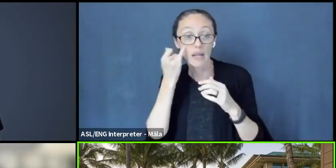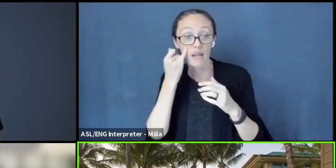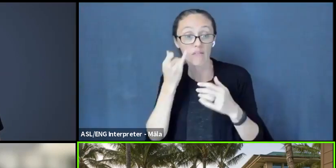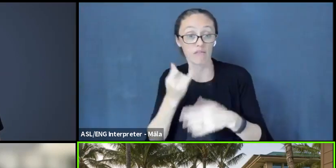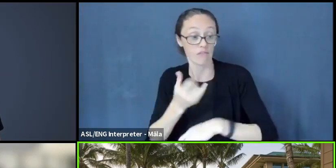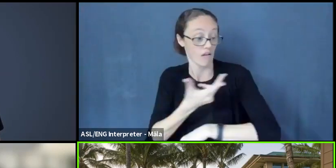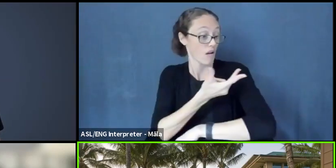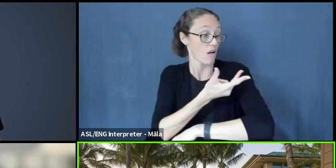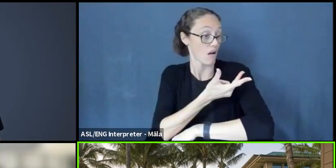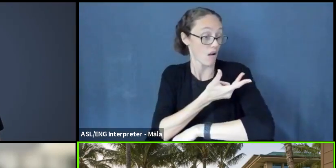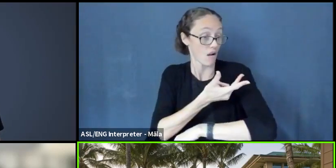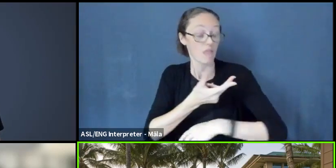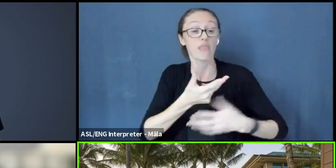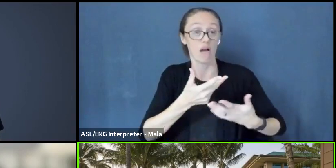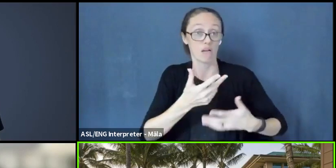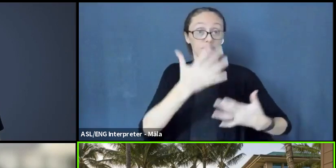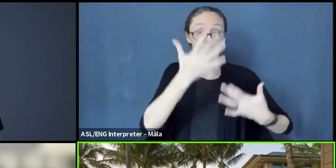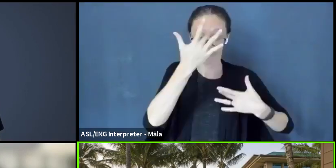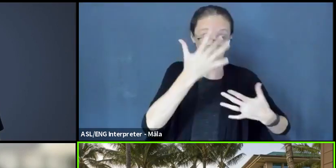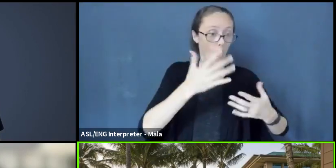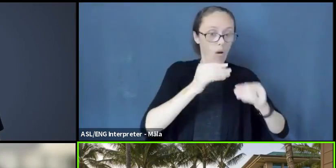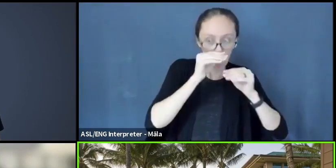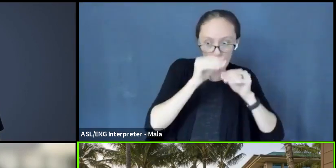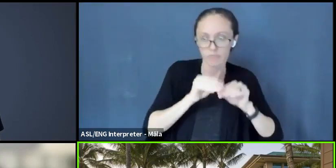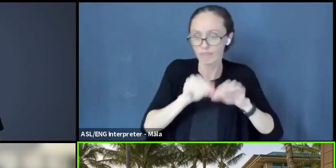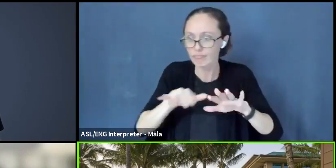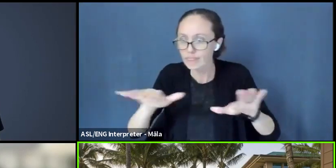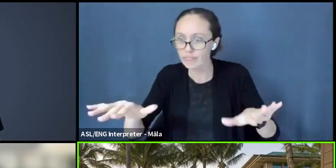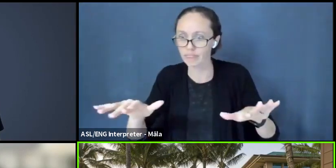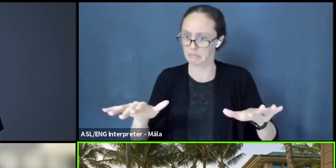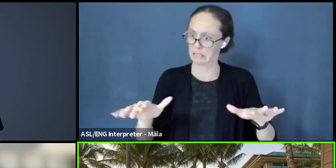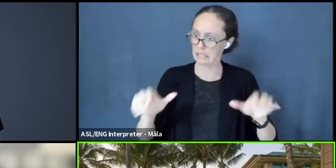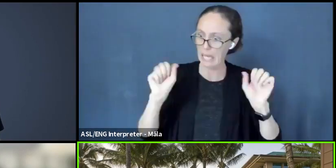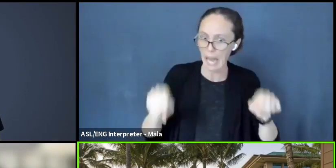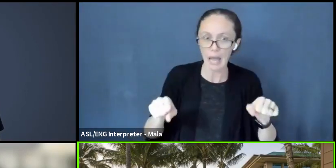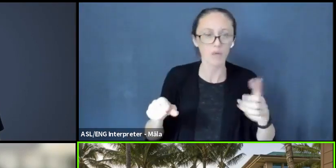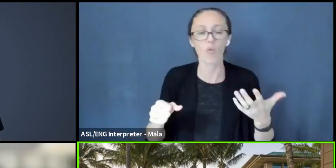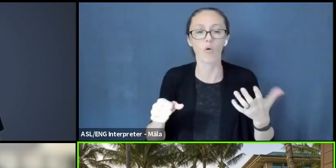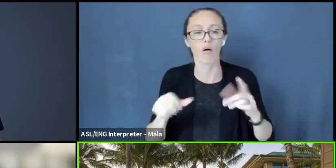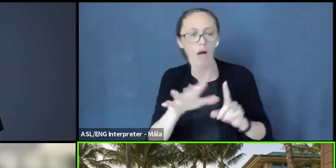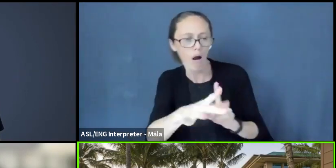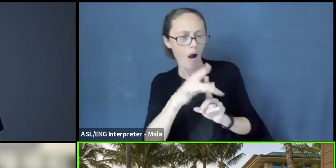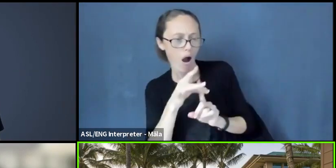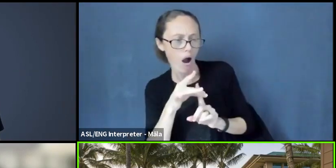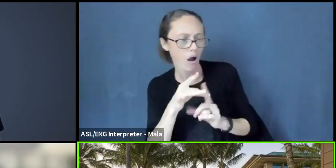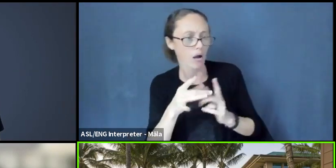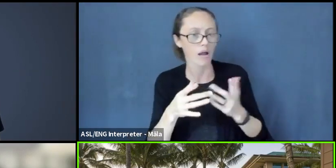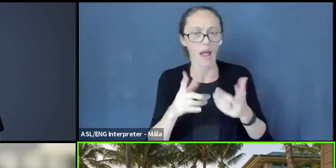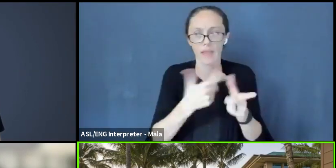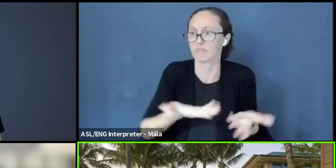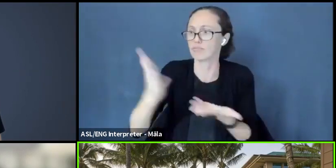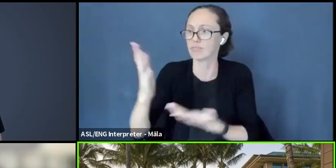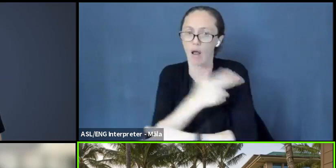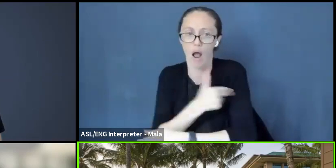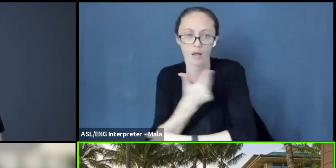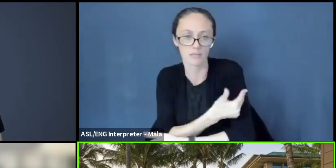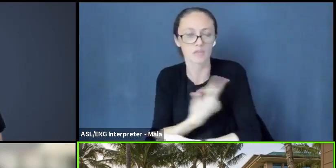with transmitted. How likely is it for you to actually catch it and get sick. Then to be hospitalized. Those are the models.